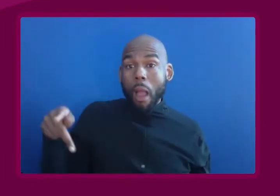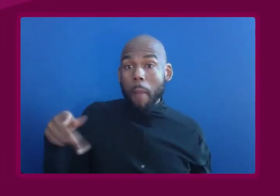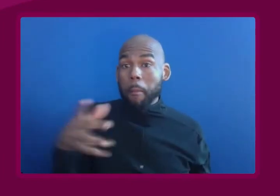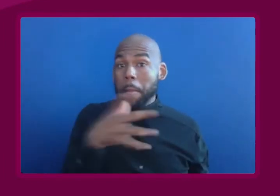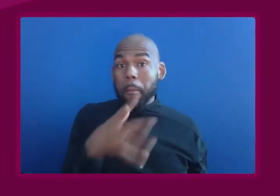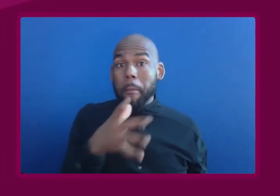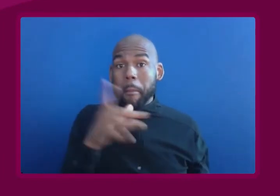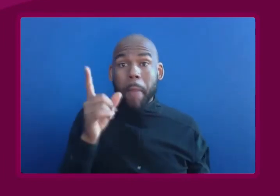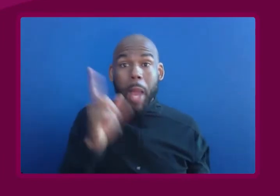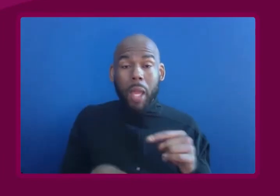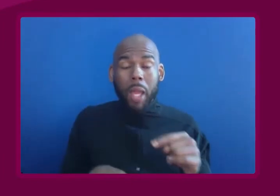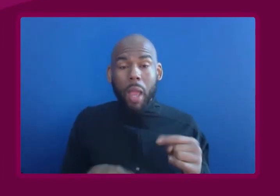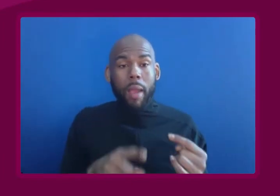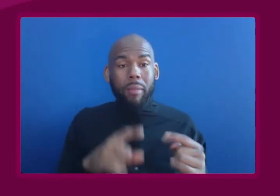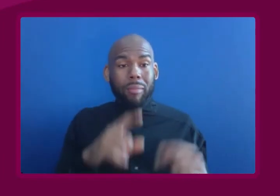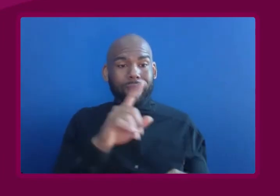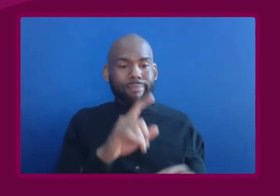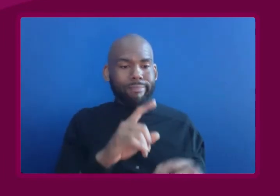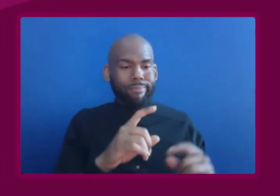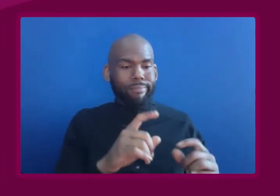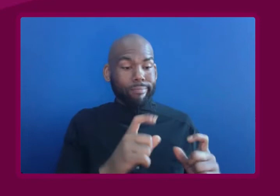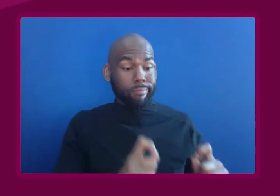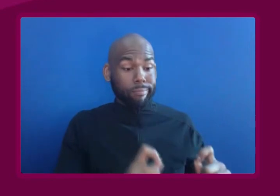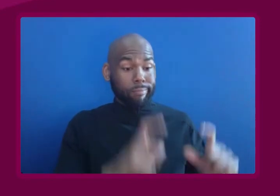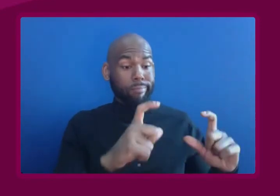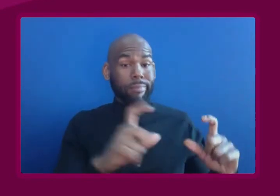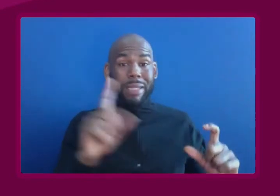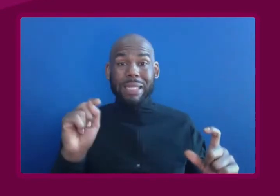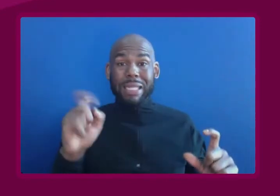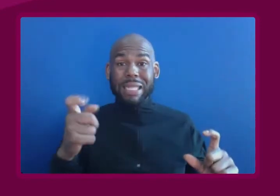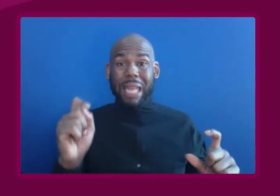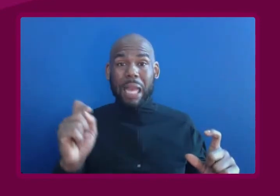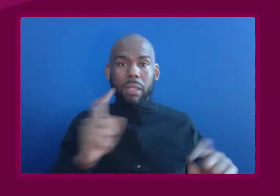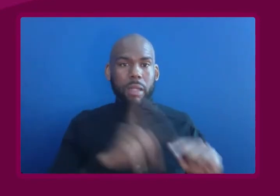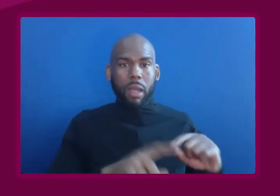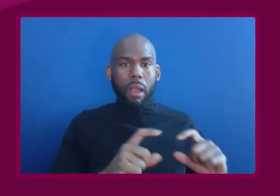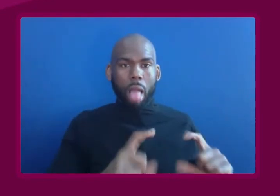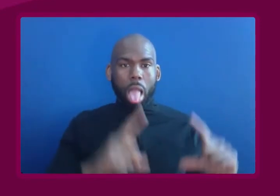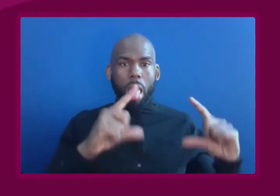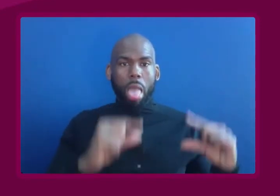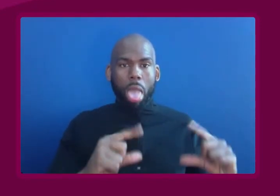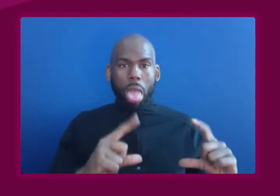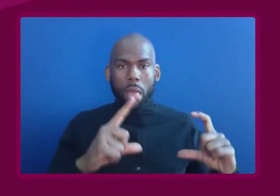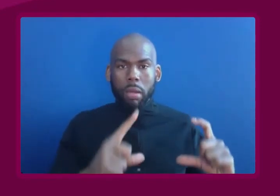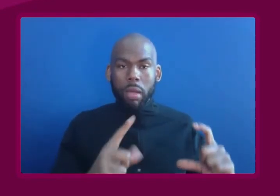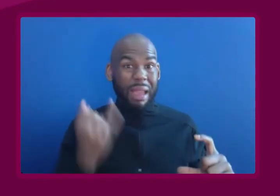cannot increase the tech size, she will not use that application anymore.